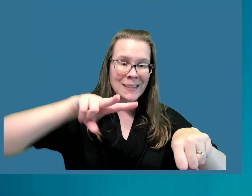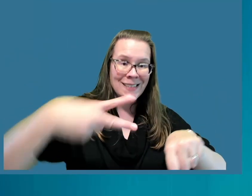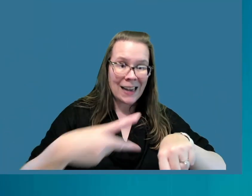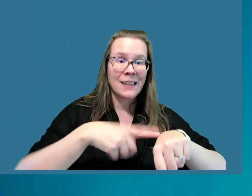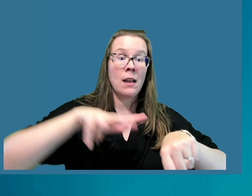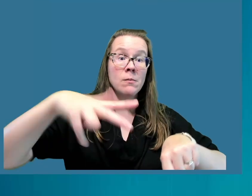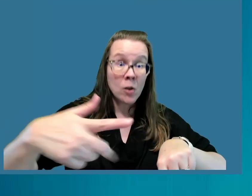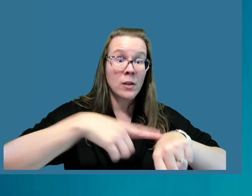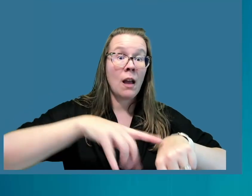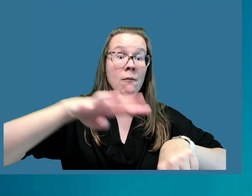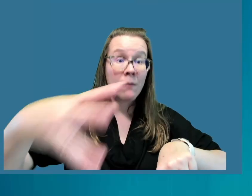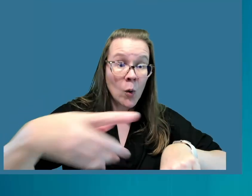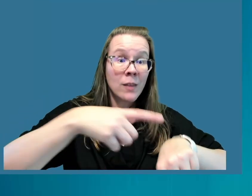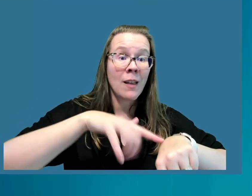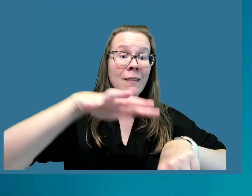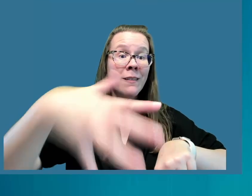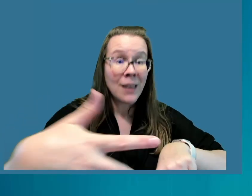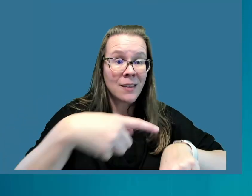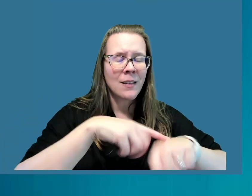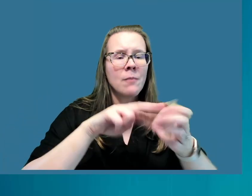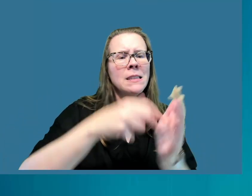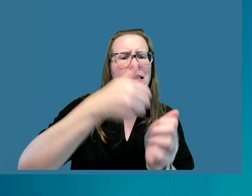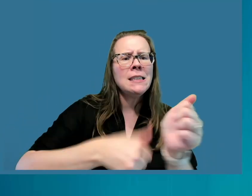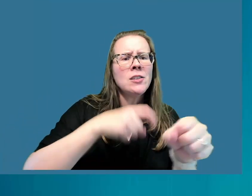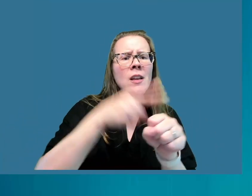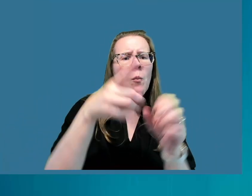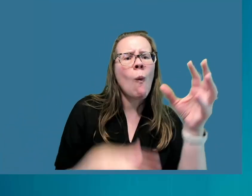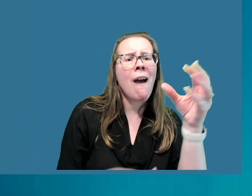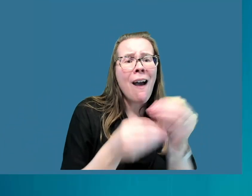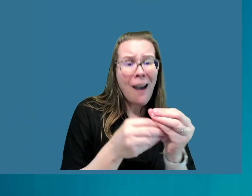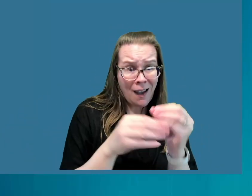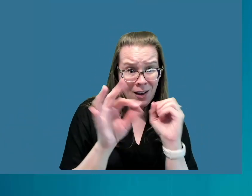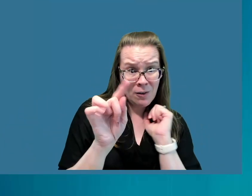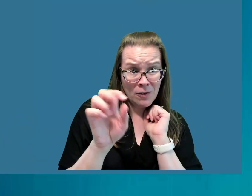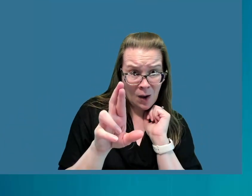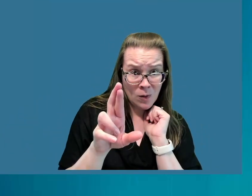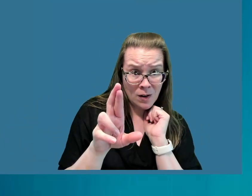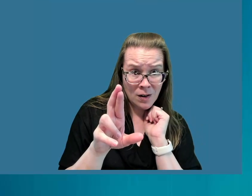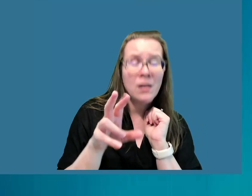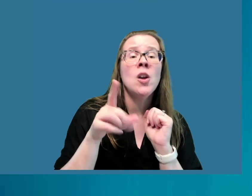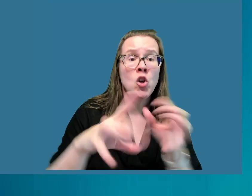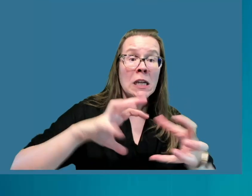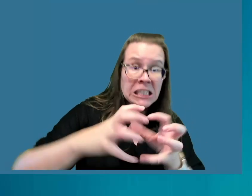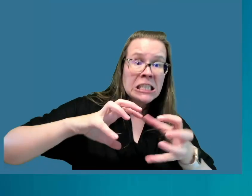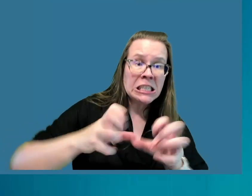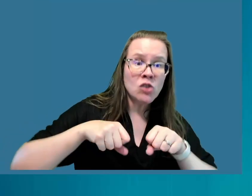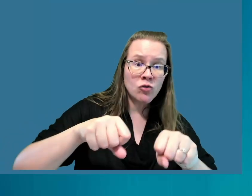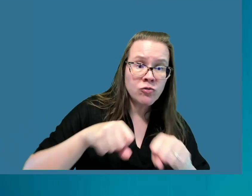So, as you know--like, when you roll out cookie dough, you make your first roll out. And you cut out the cookies, and then you have to roll the scraps. And then, you know,